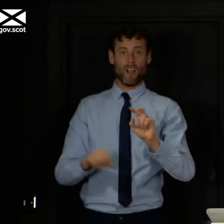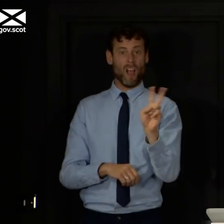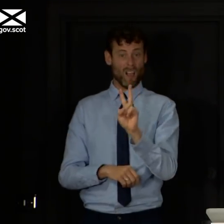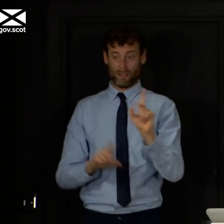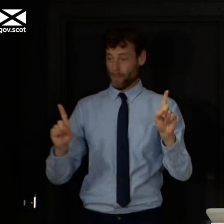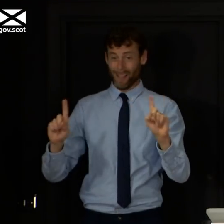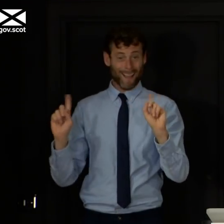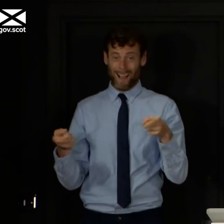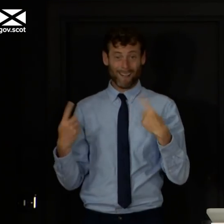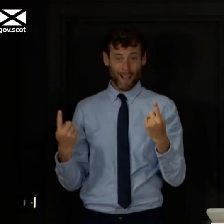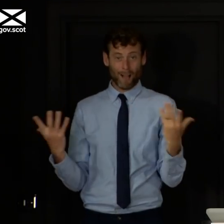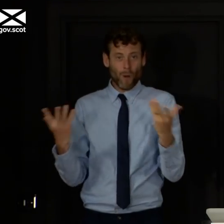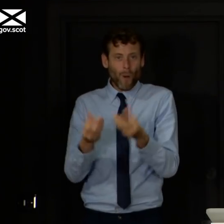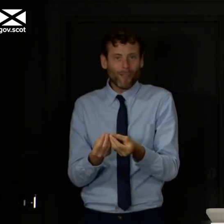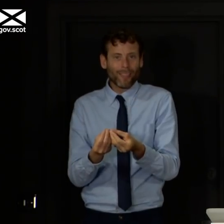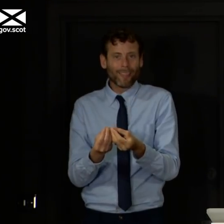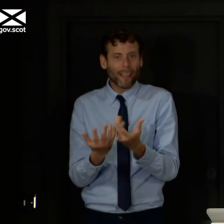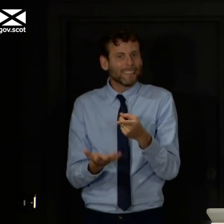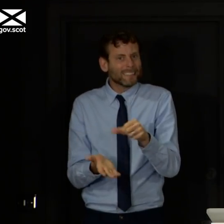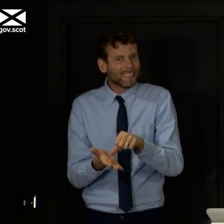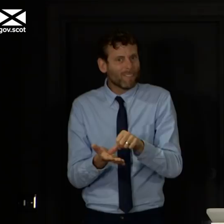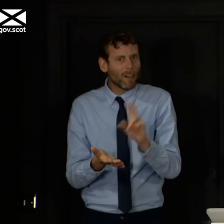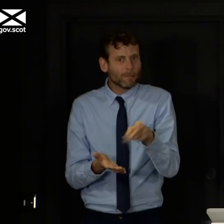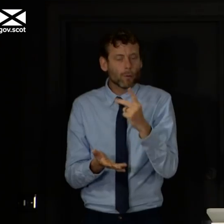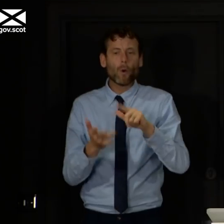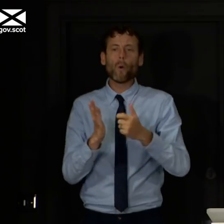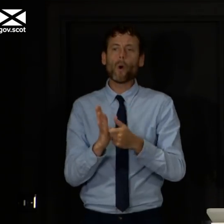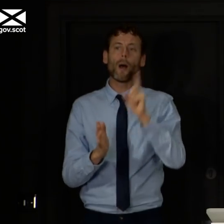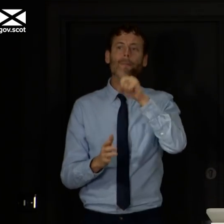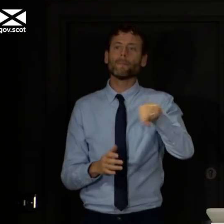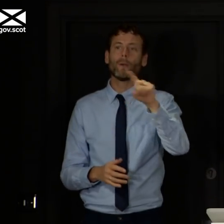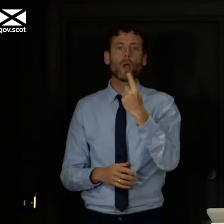and for people who live alone, also very difficult. So, we want to move to greater normality as